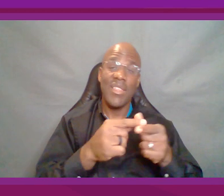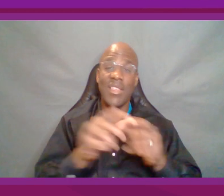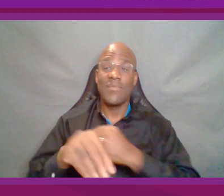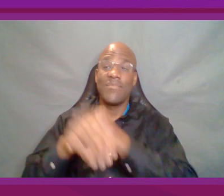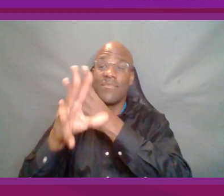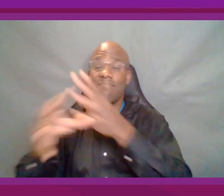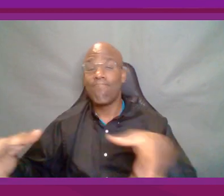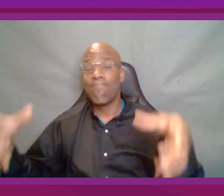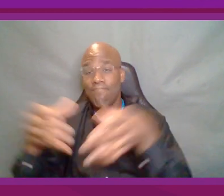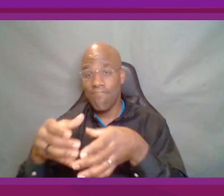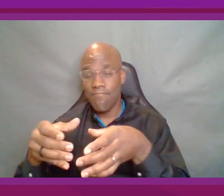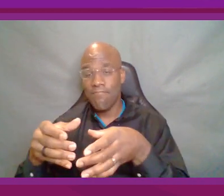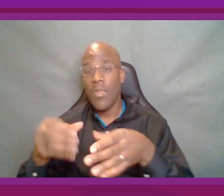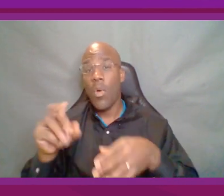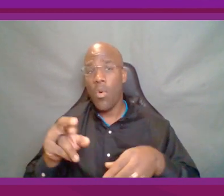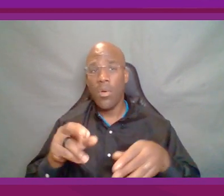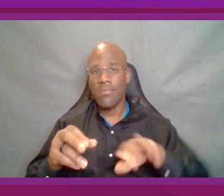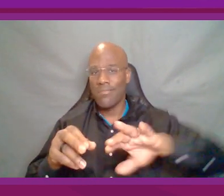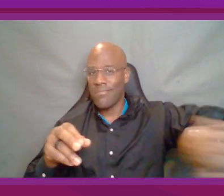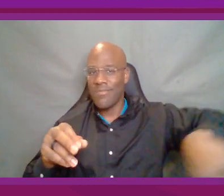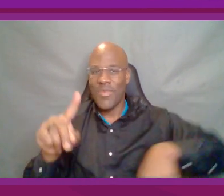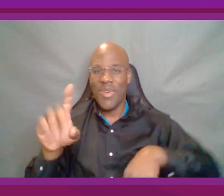um continue work remotely or 100% remote.